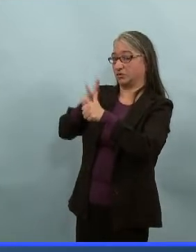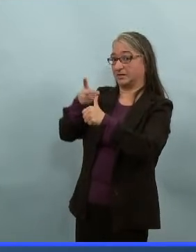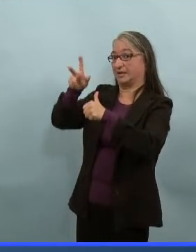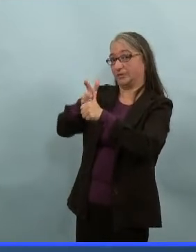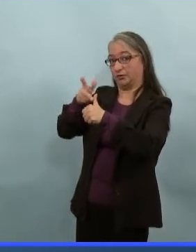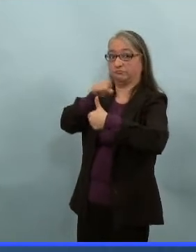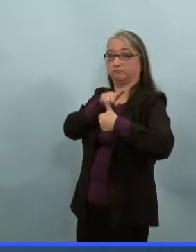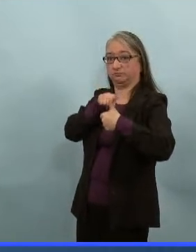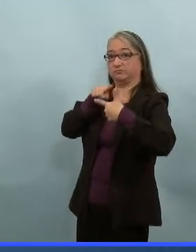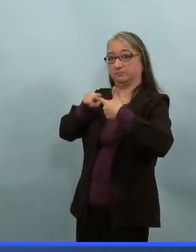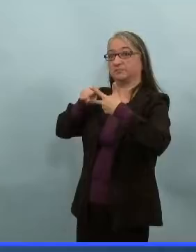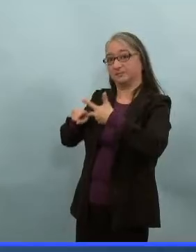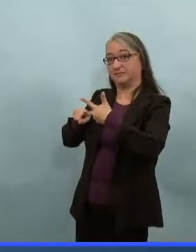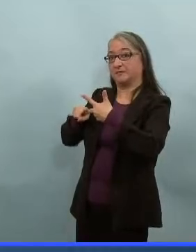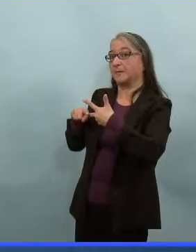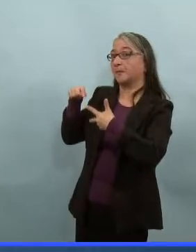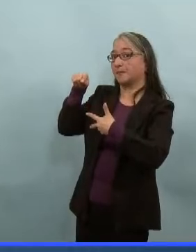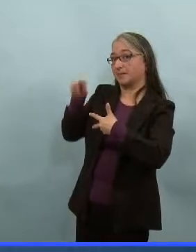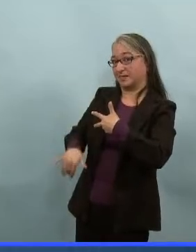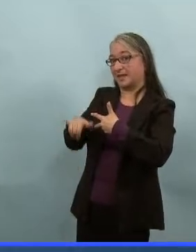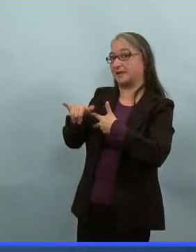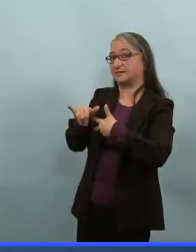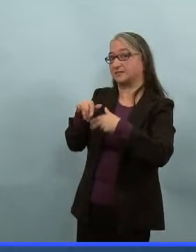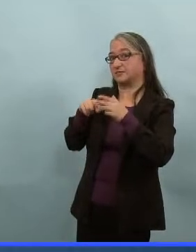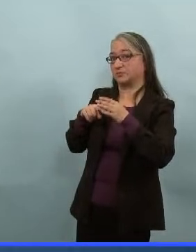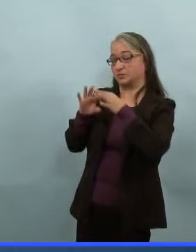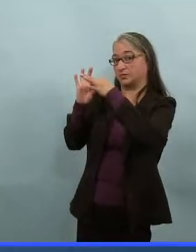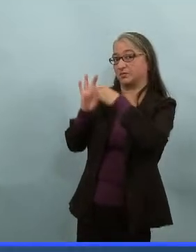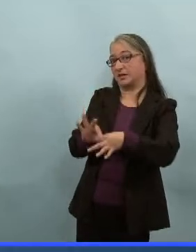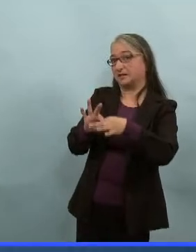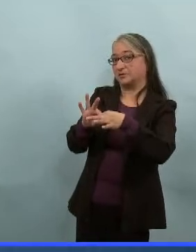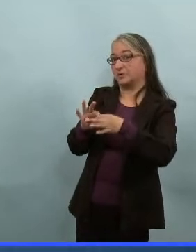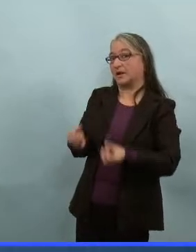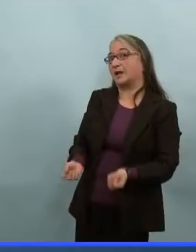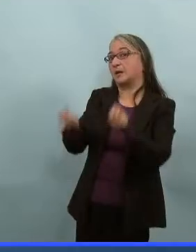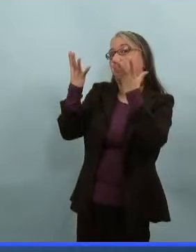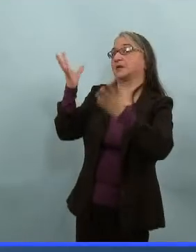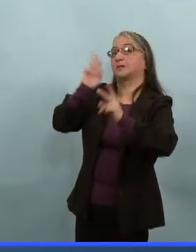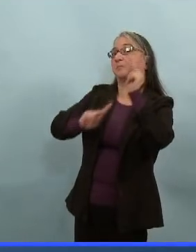number of people who are eligible today or just the number of people who are eligible based on age